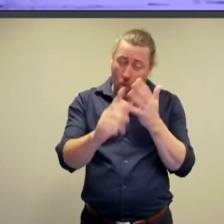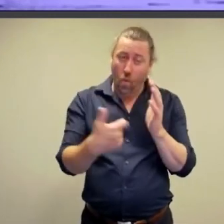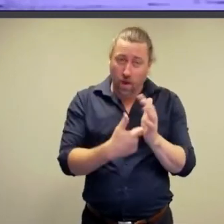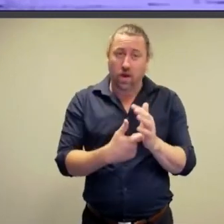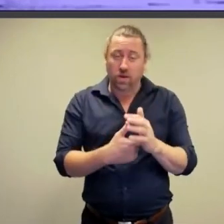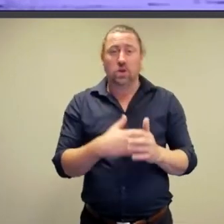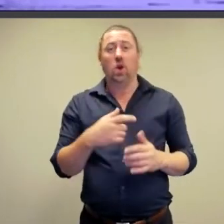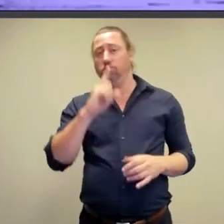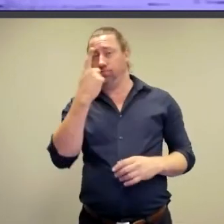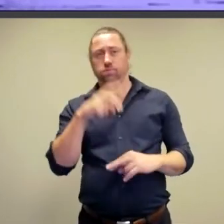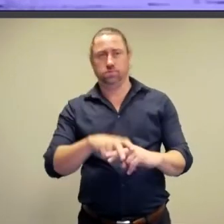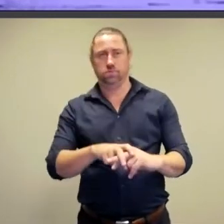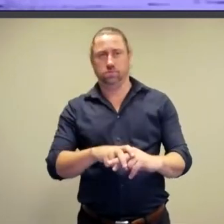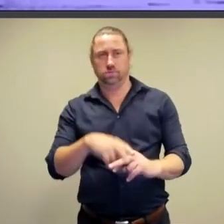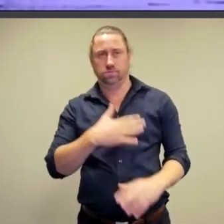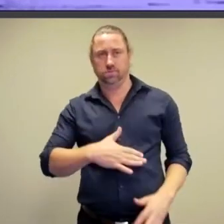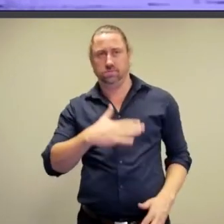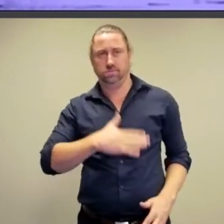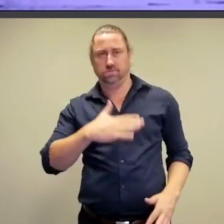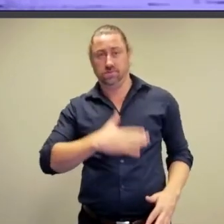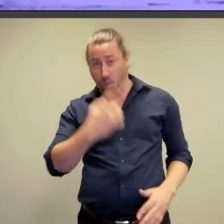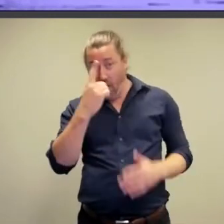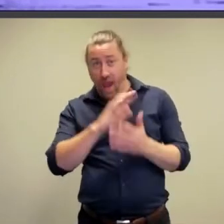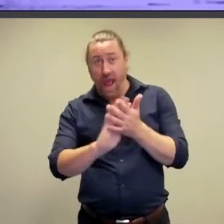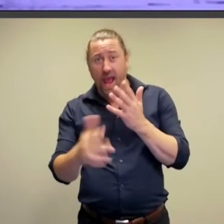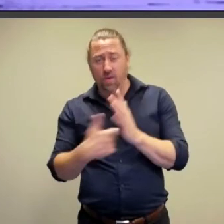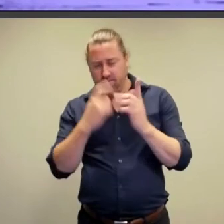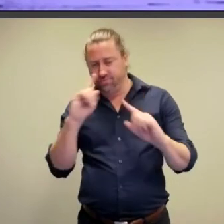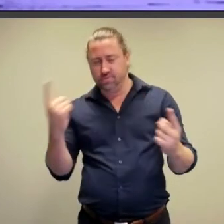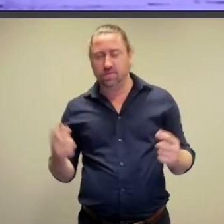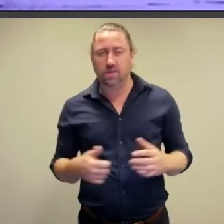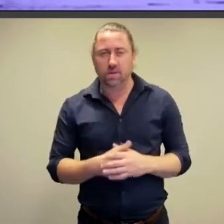would sit and watch this entire film. Nevertheless,